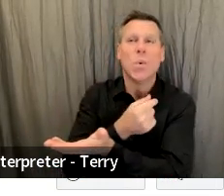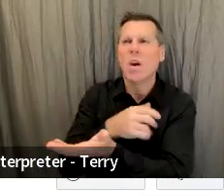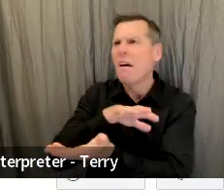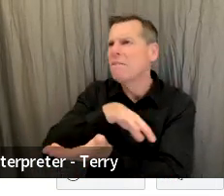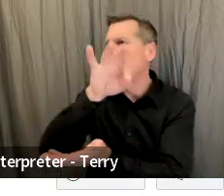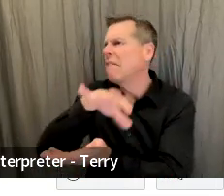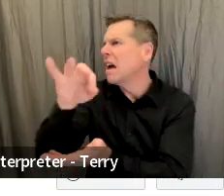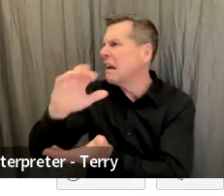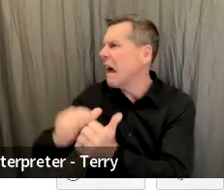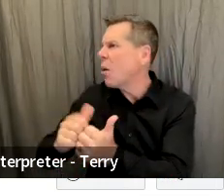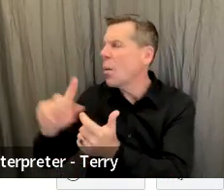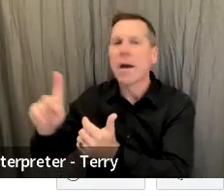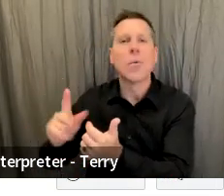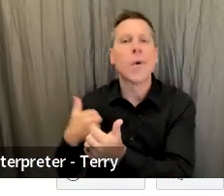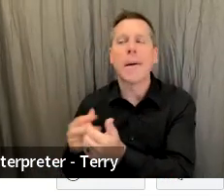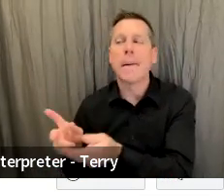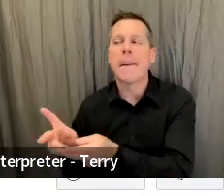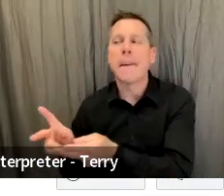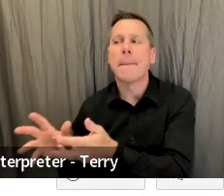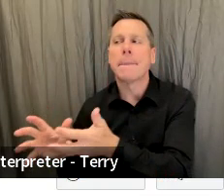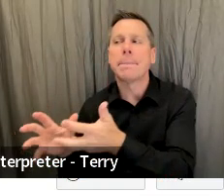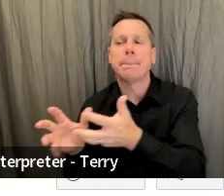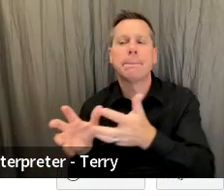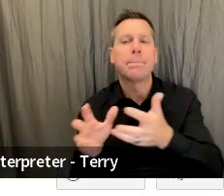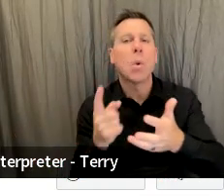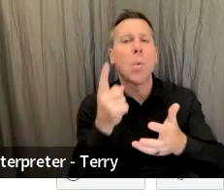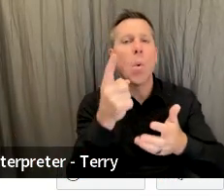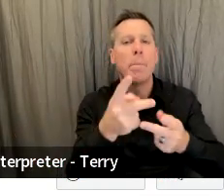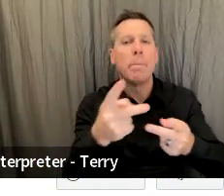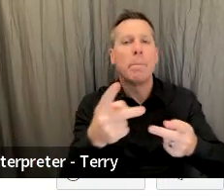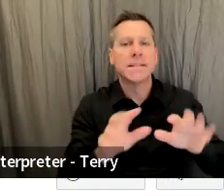so that an instructor could take that module, plug it into their class